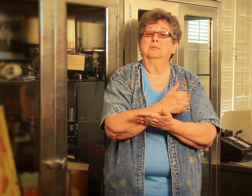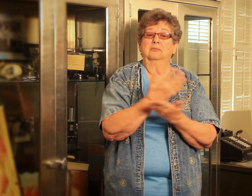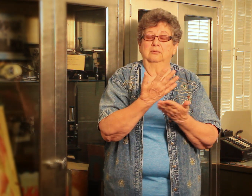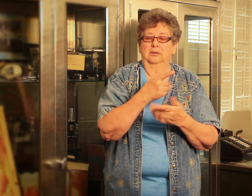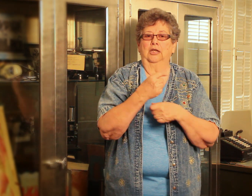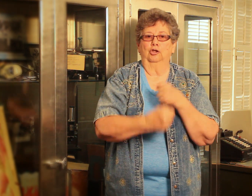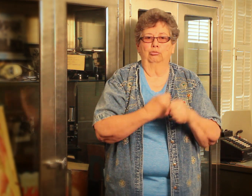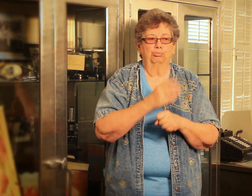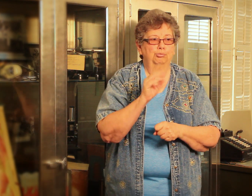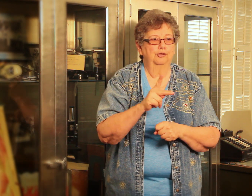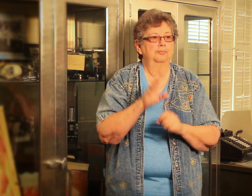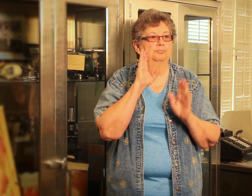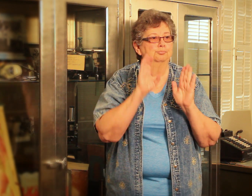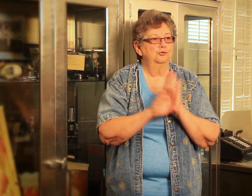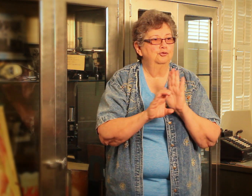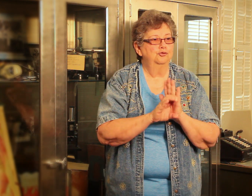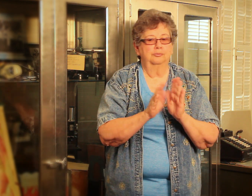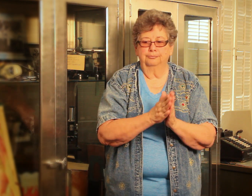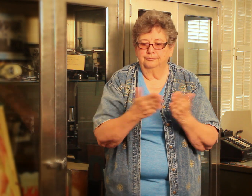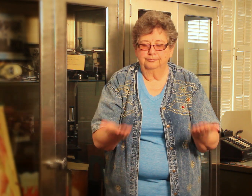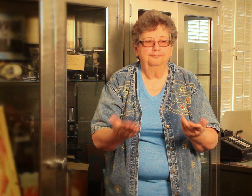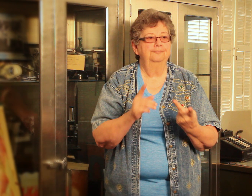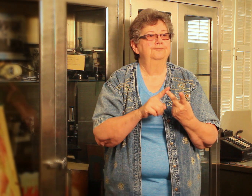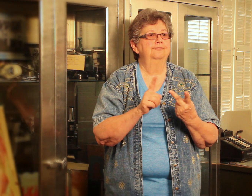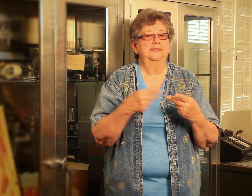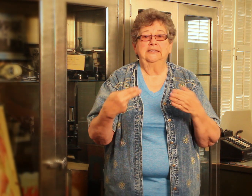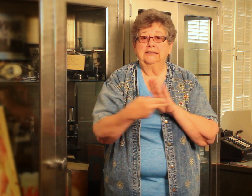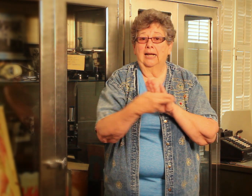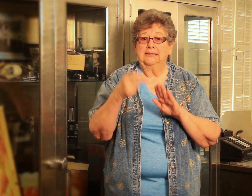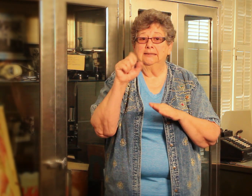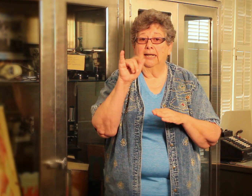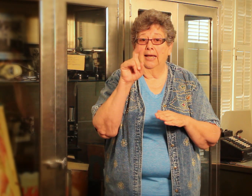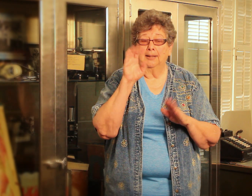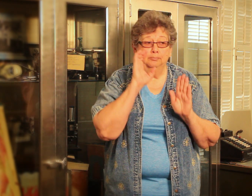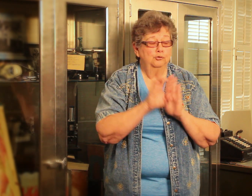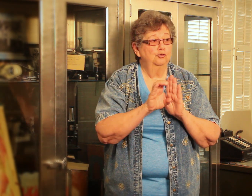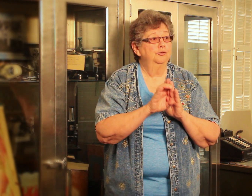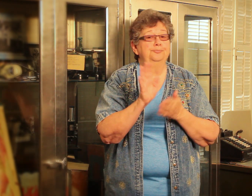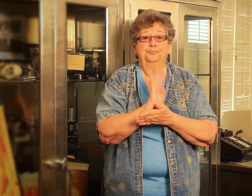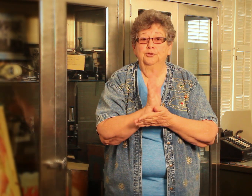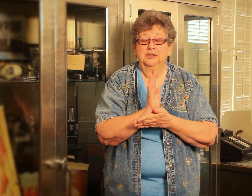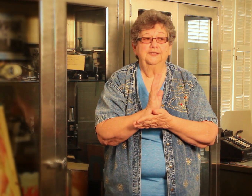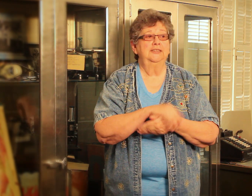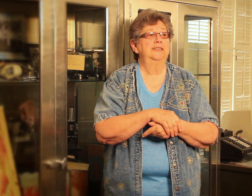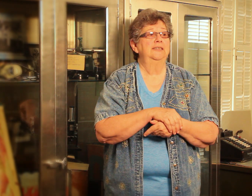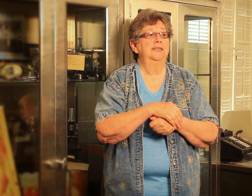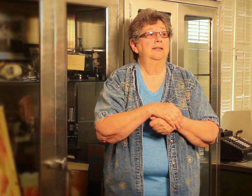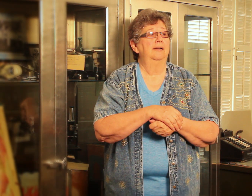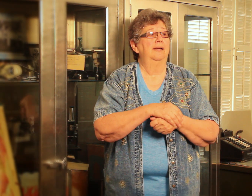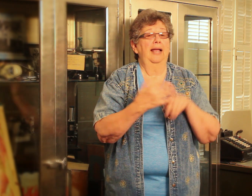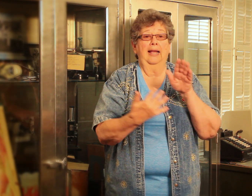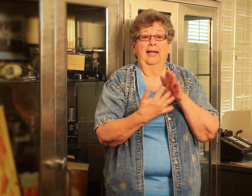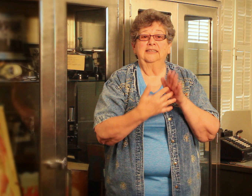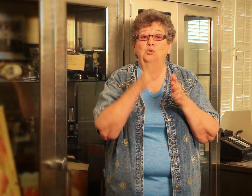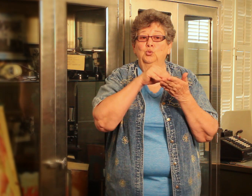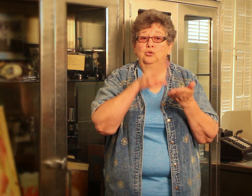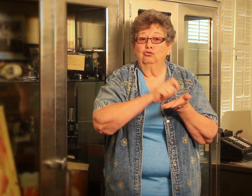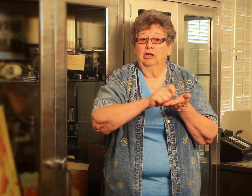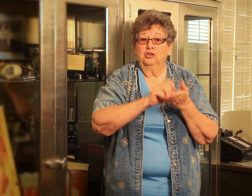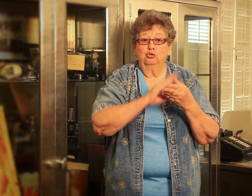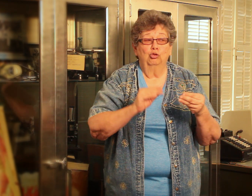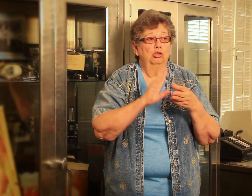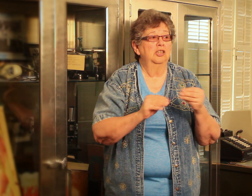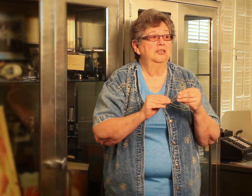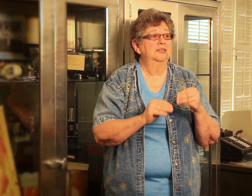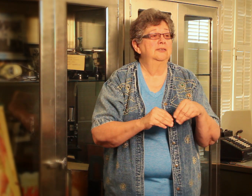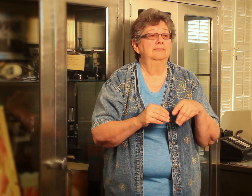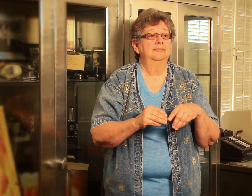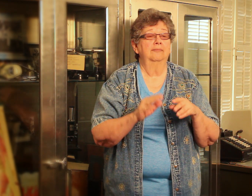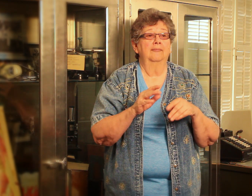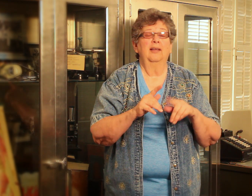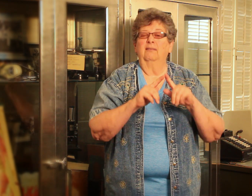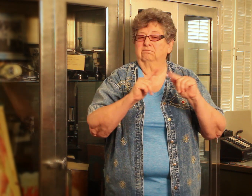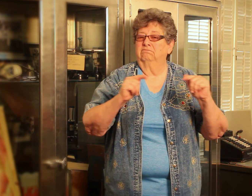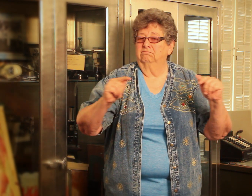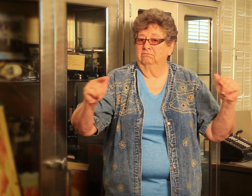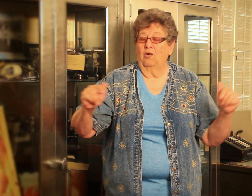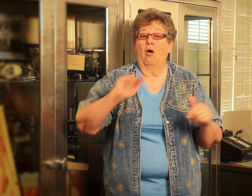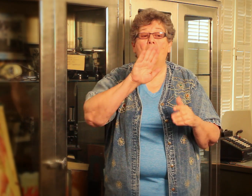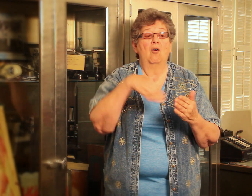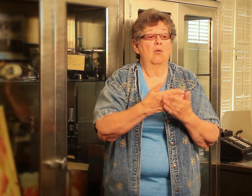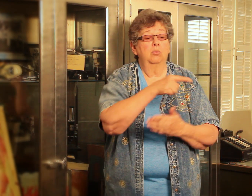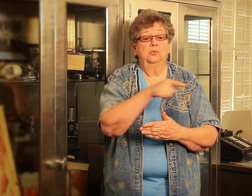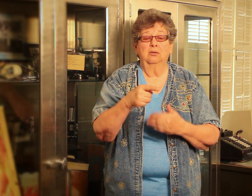such as yearbooks, picture books, slides, movies, films, The Cactus News that the students wrote stories in, and etc......